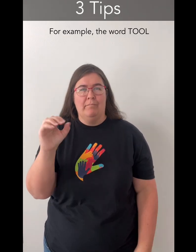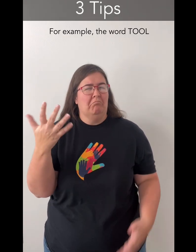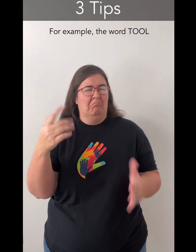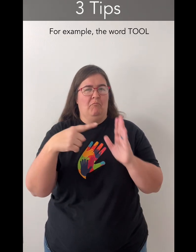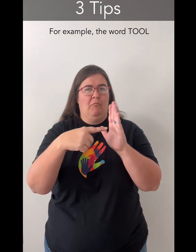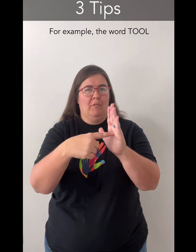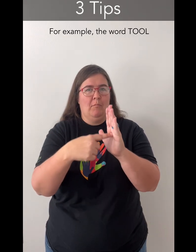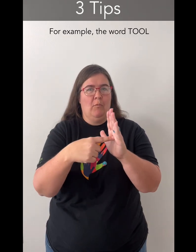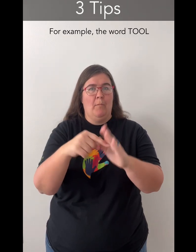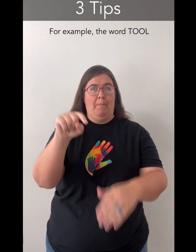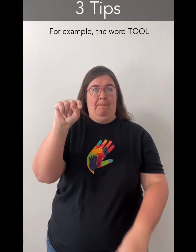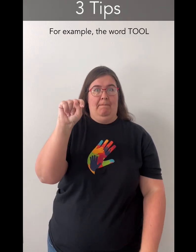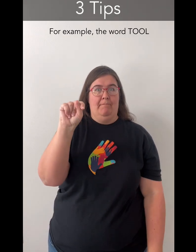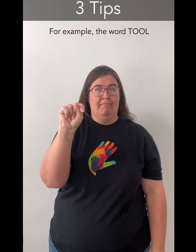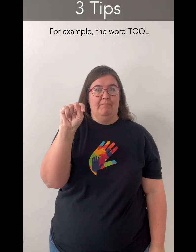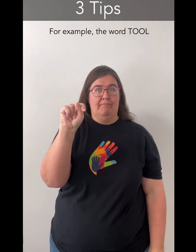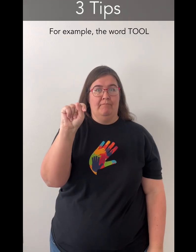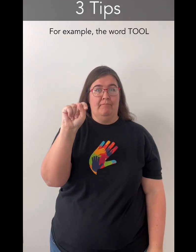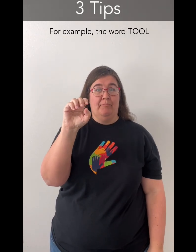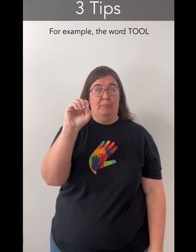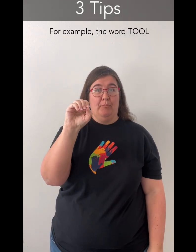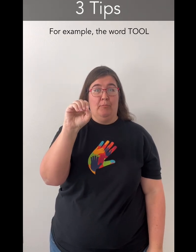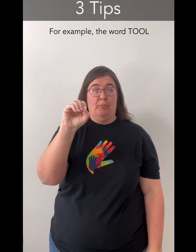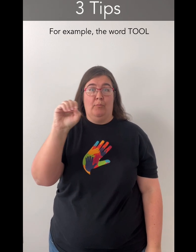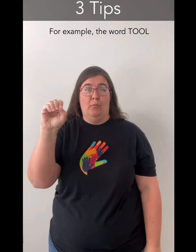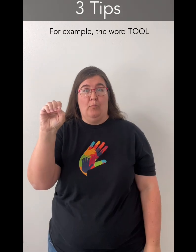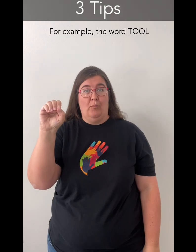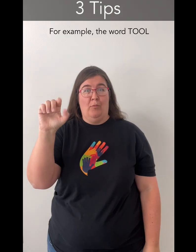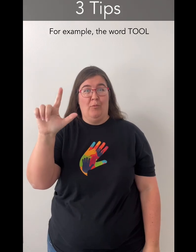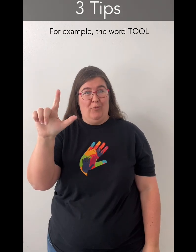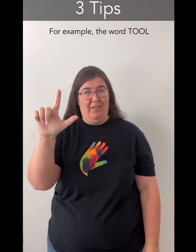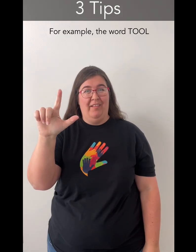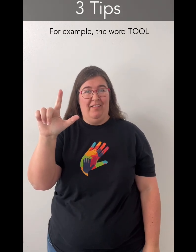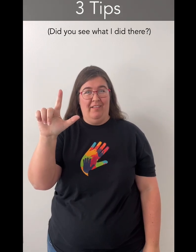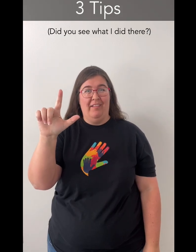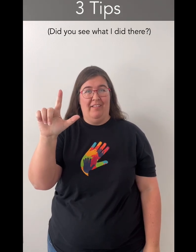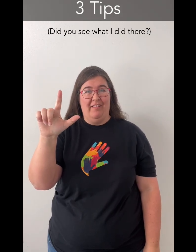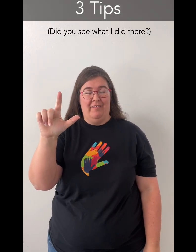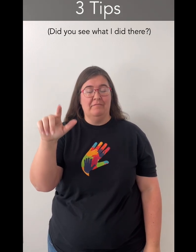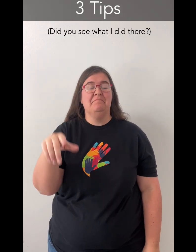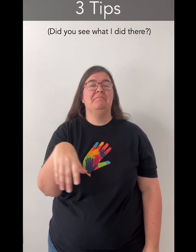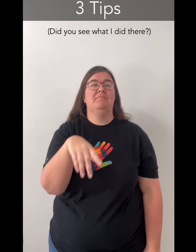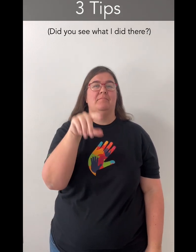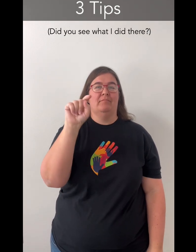For example, the word TOOL (Did you see what I did there?)